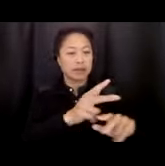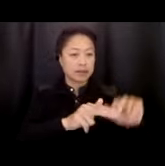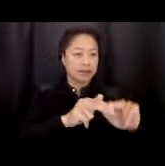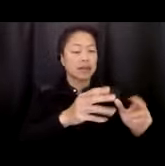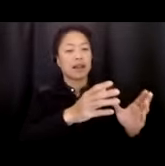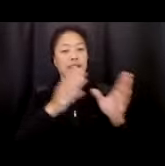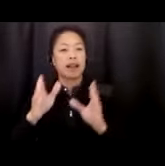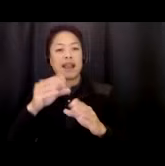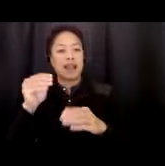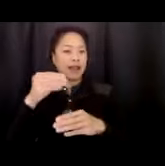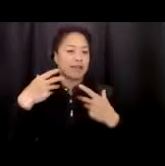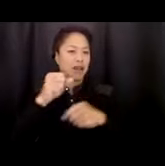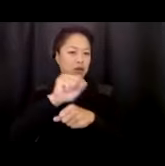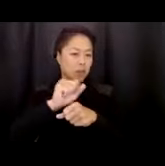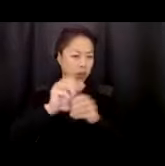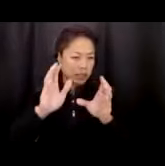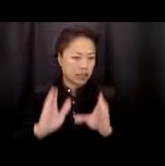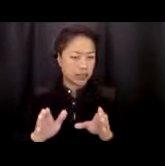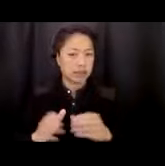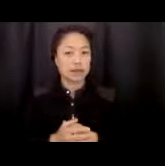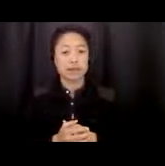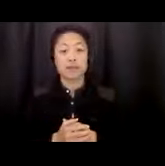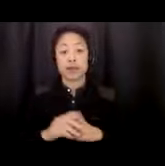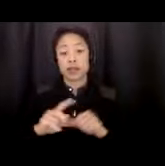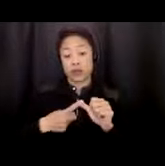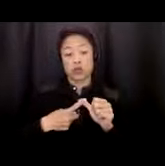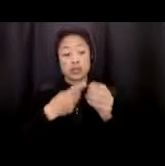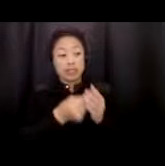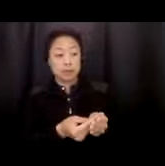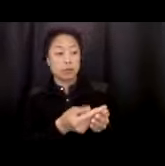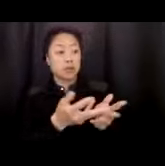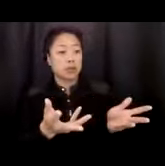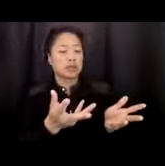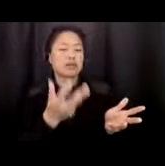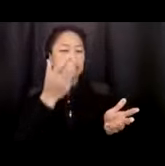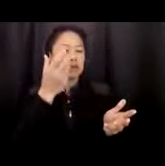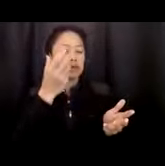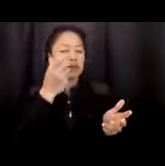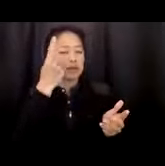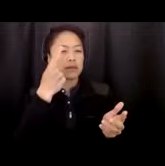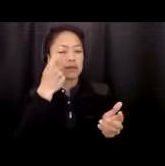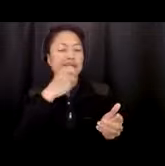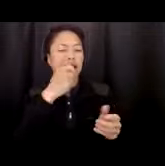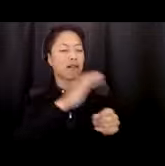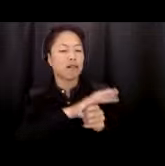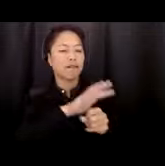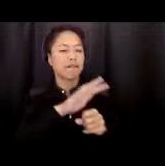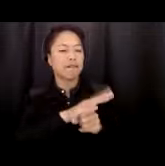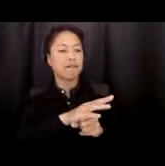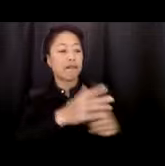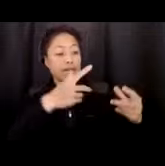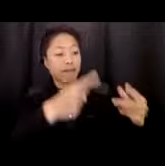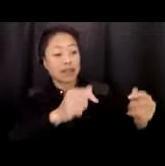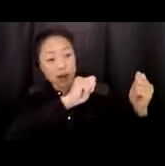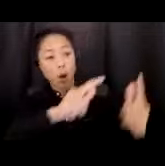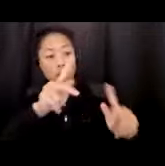The initial distribution will not be sufficient to vaccinate all people in this population.